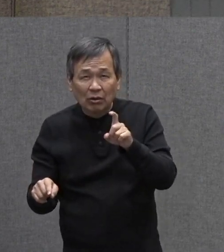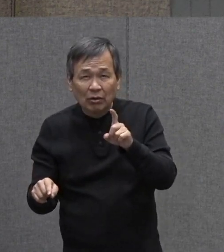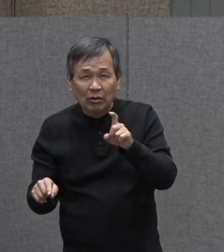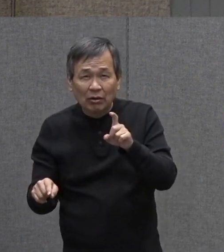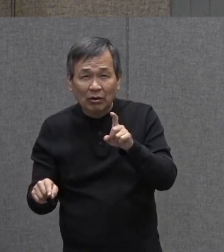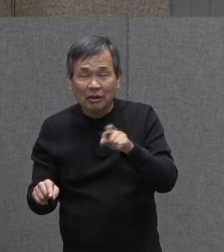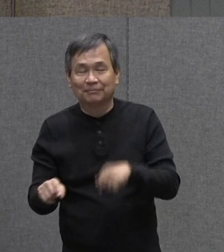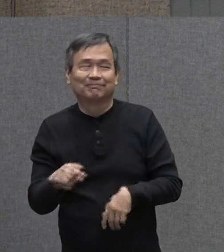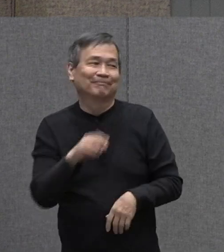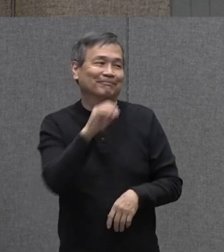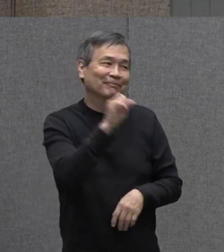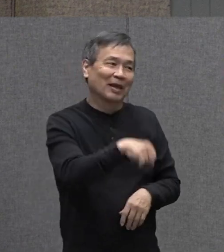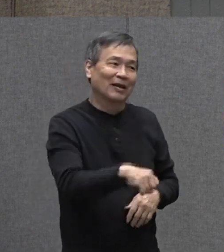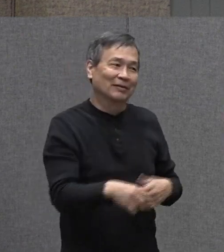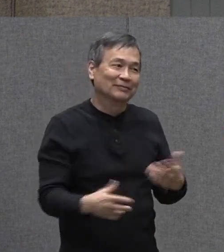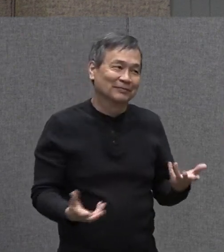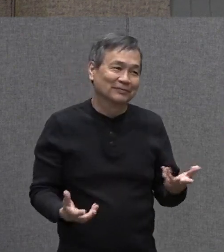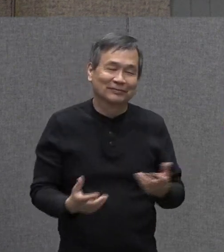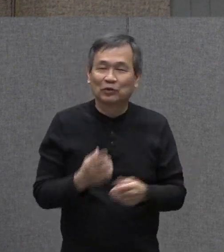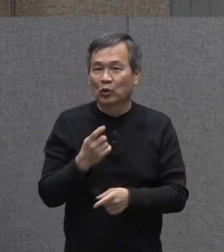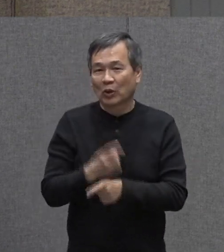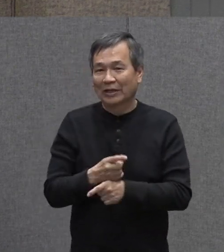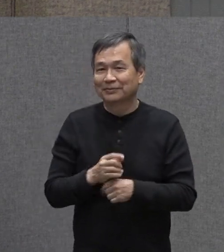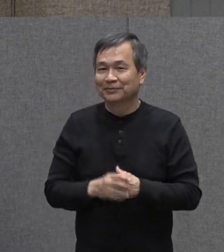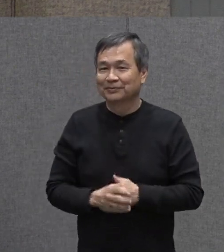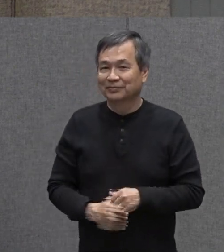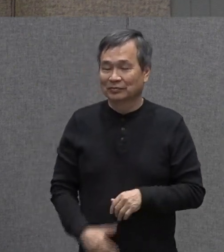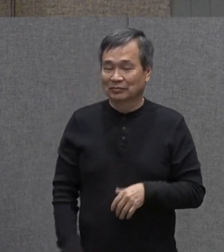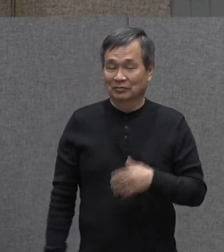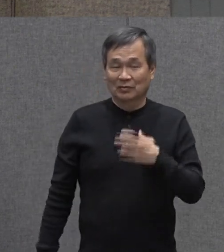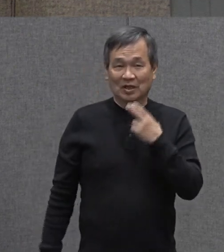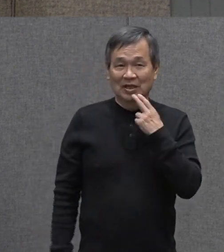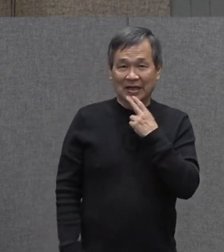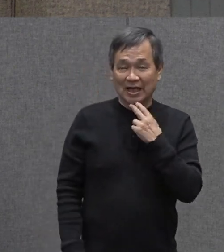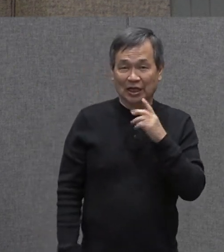Yeah, you're right. The honeydew is yellow,